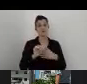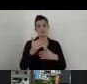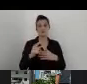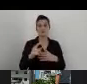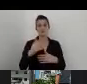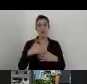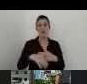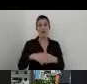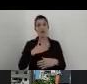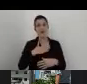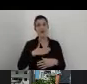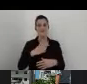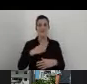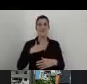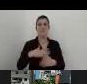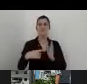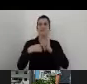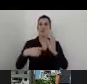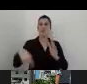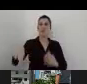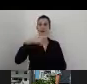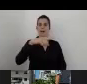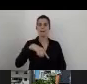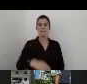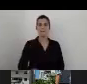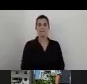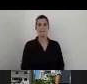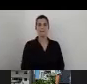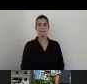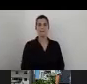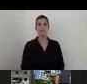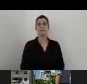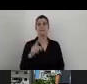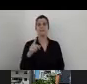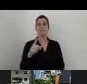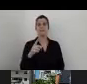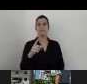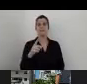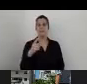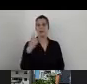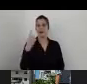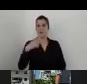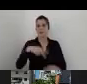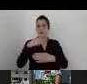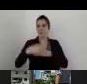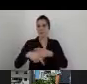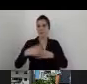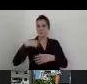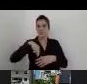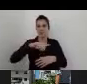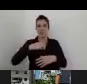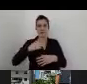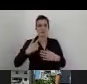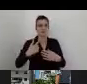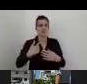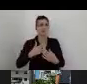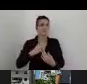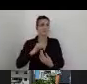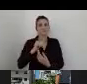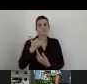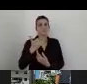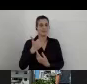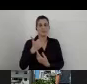I want to show you one of the projects that we feel